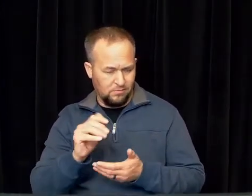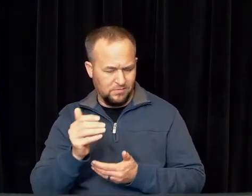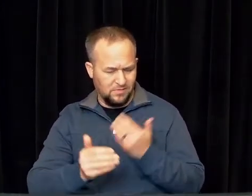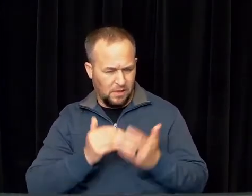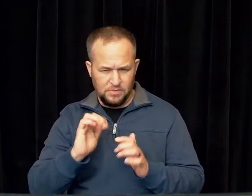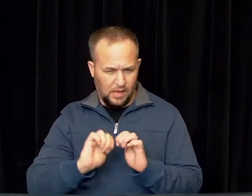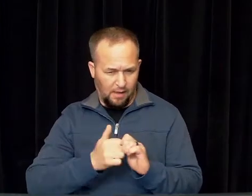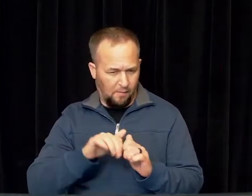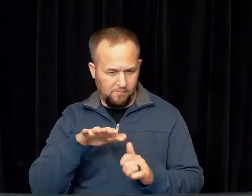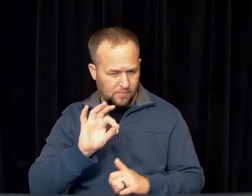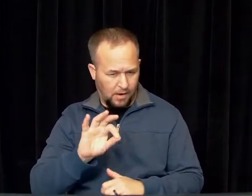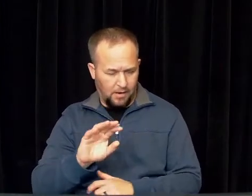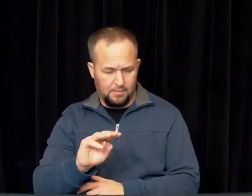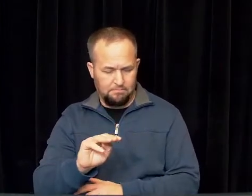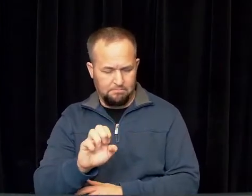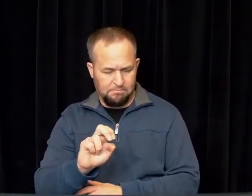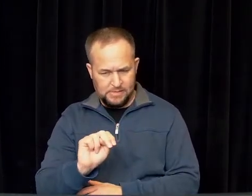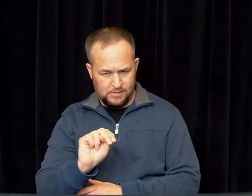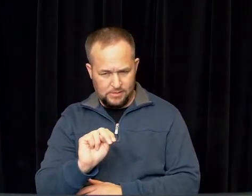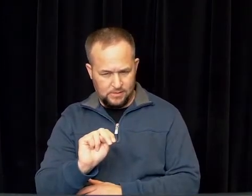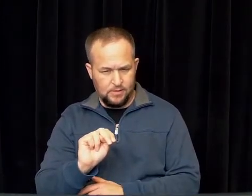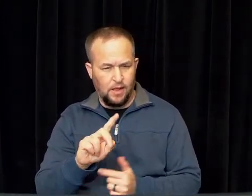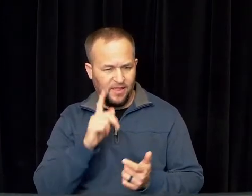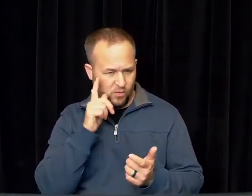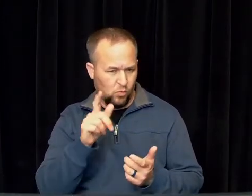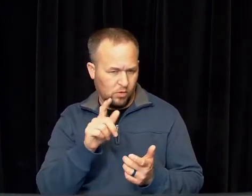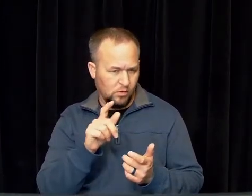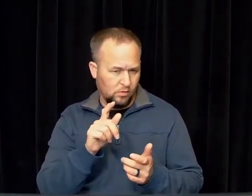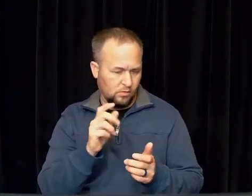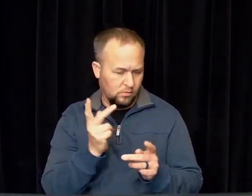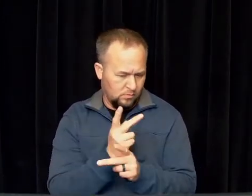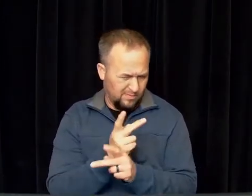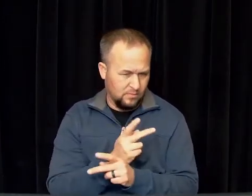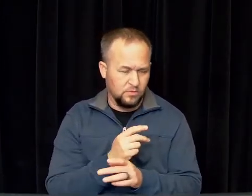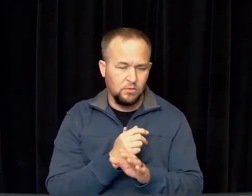and then we're actually going to work it out. So, just right off to the side up here, I'm going